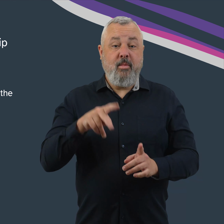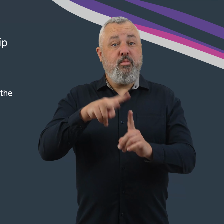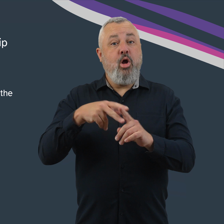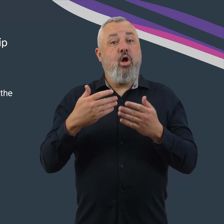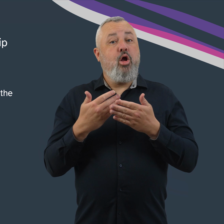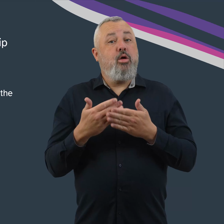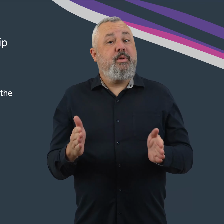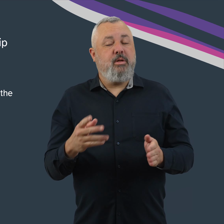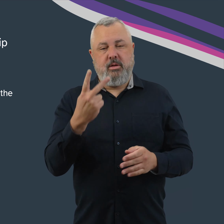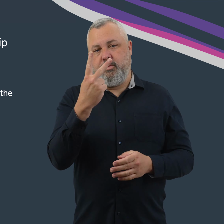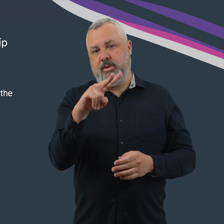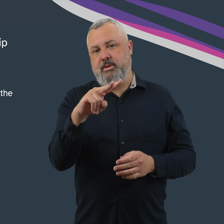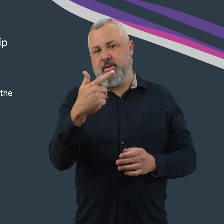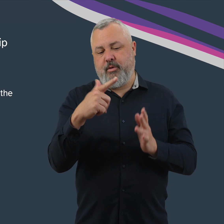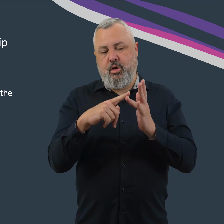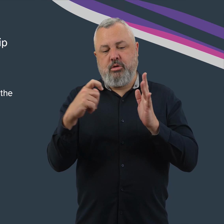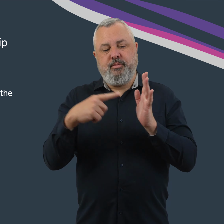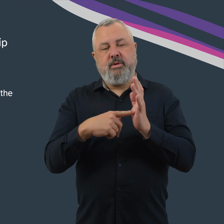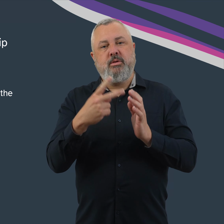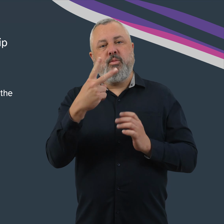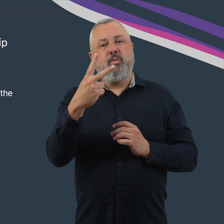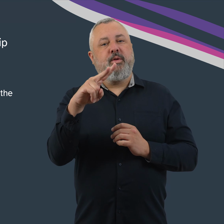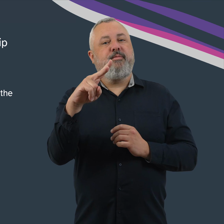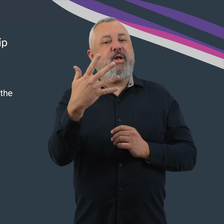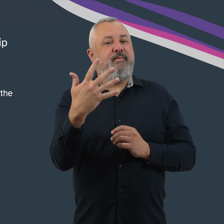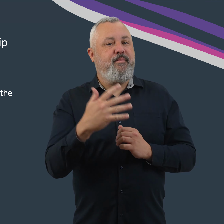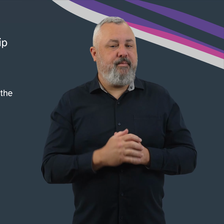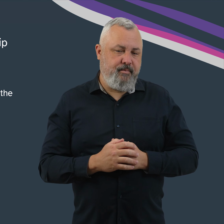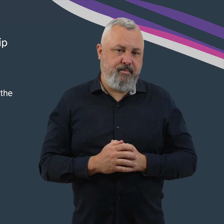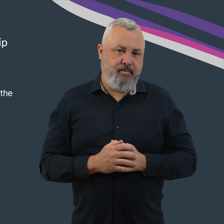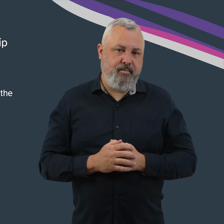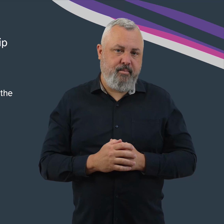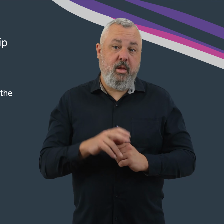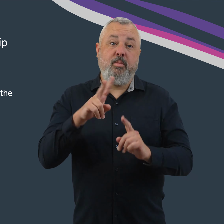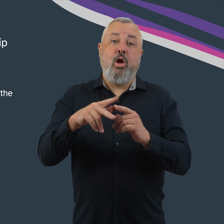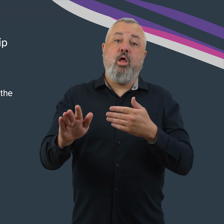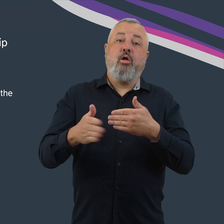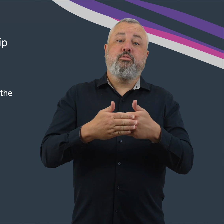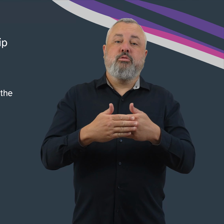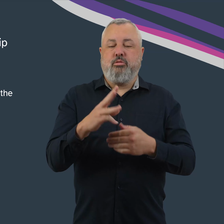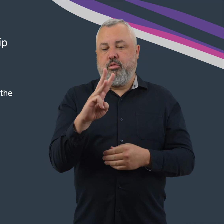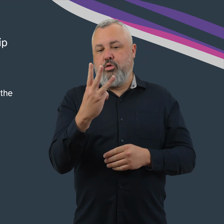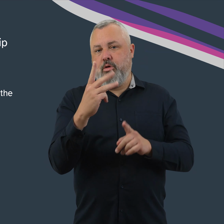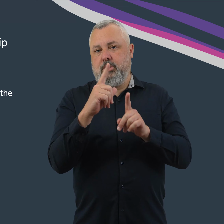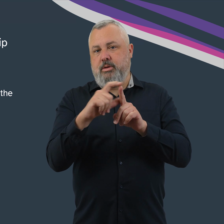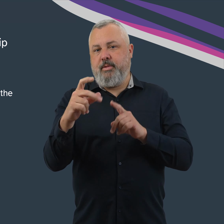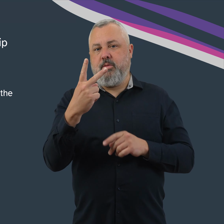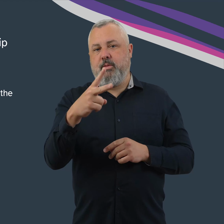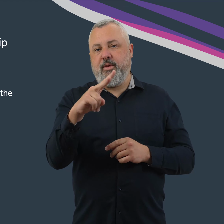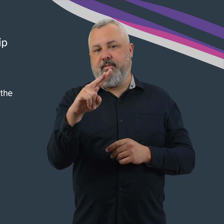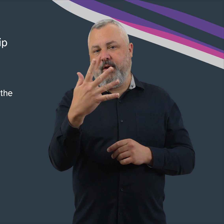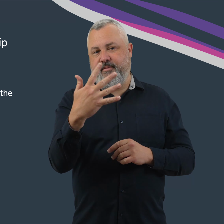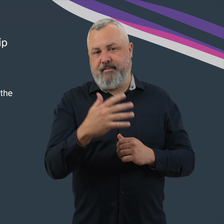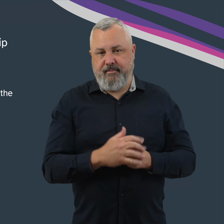Applications open 27th October 2025 Applications close 3rd December 2025